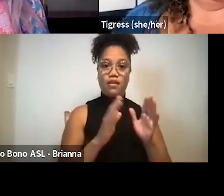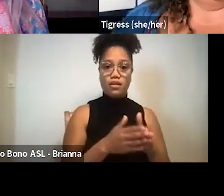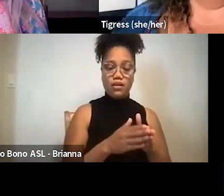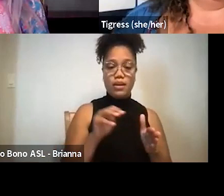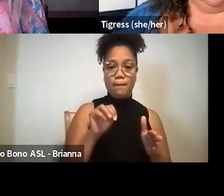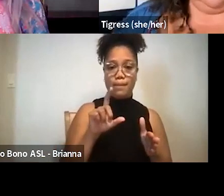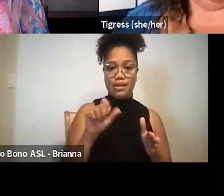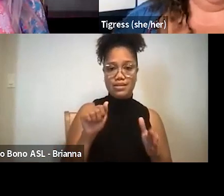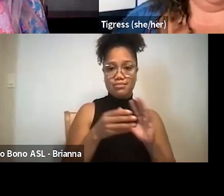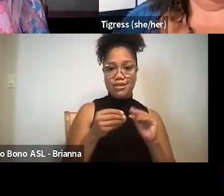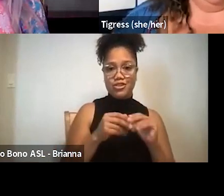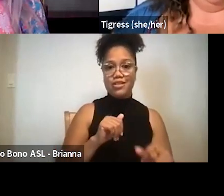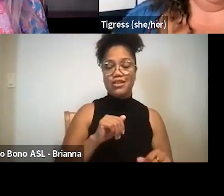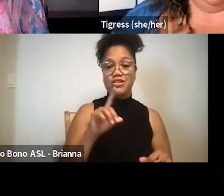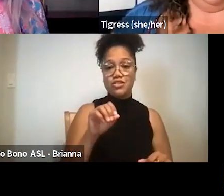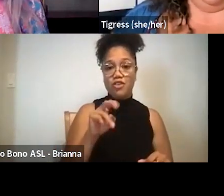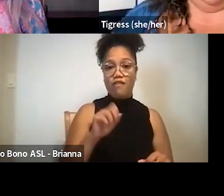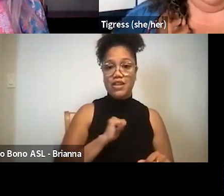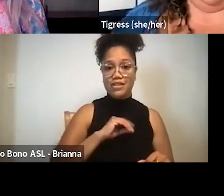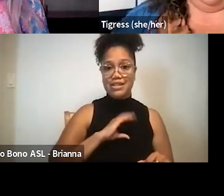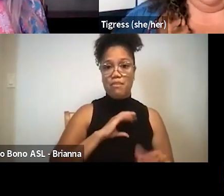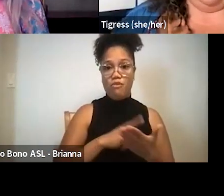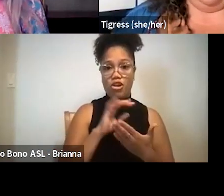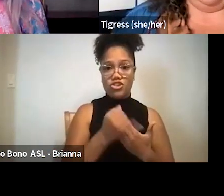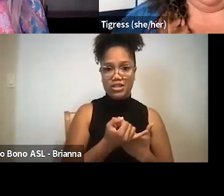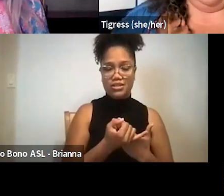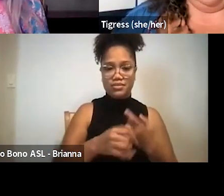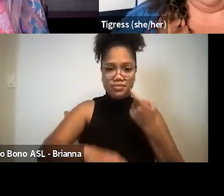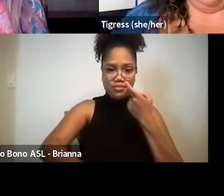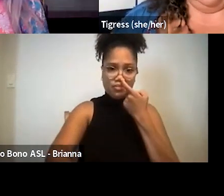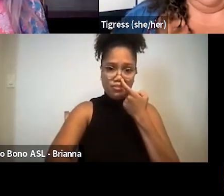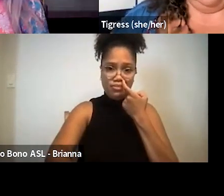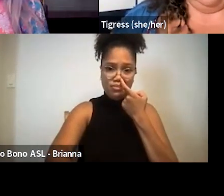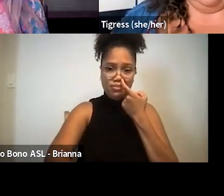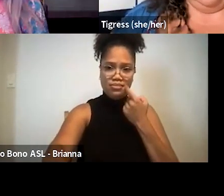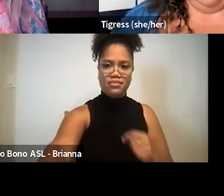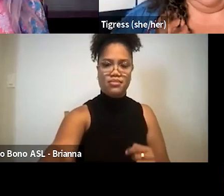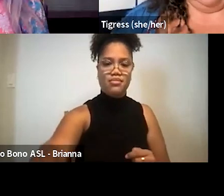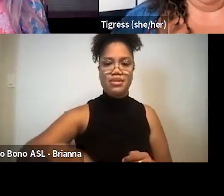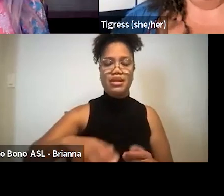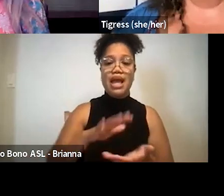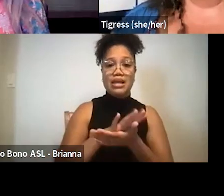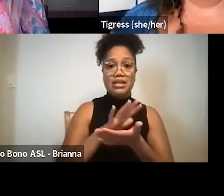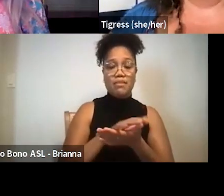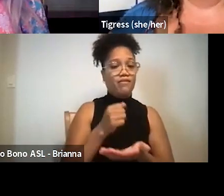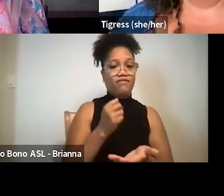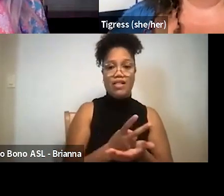self-esteem project earlier, which is totally academically validated. We work with the Center of Appearance research